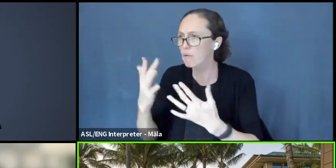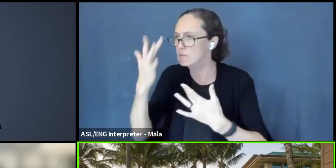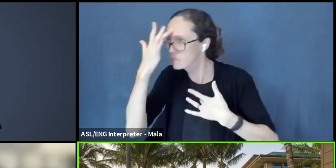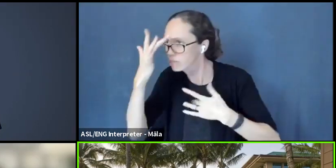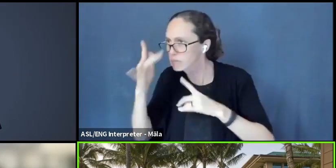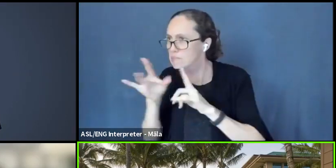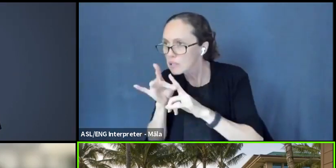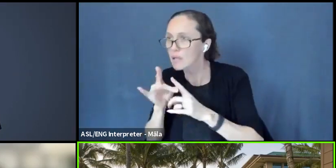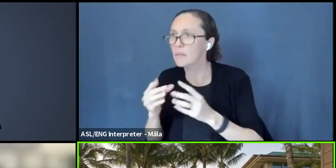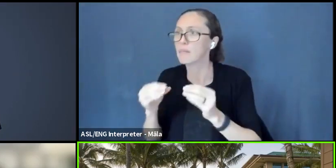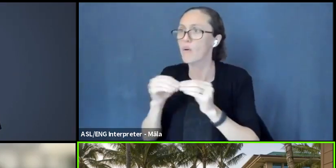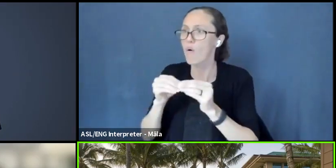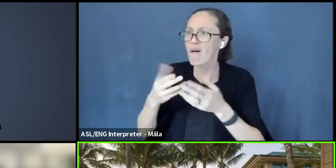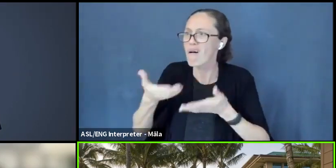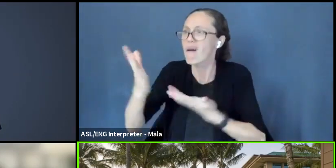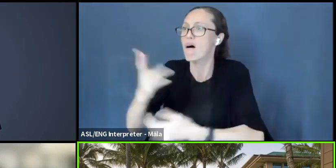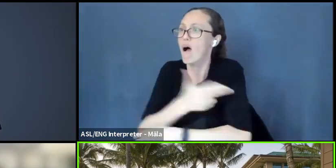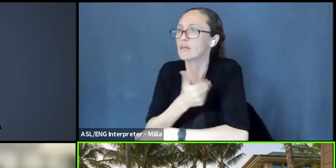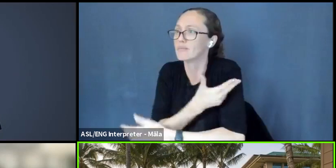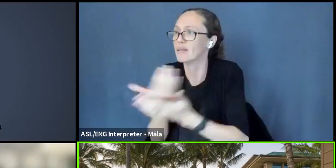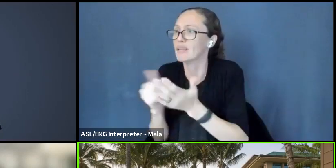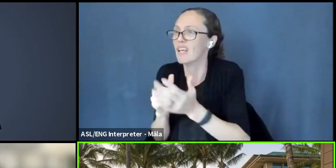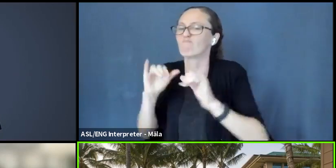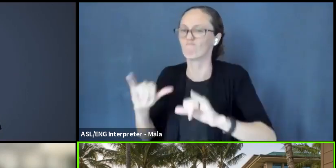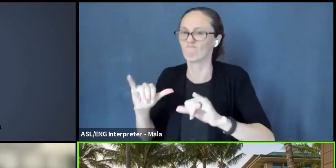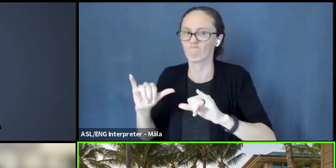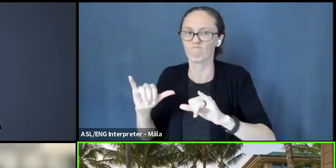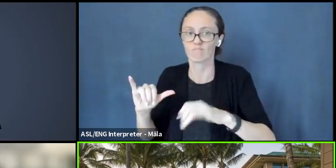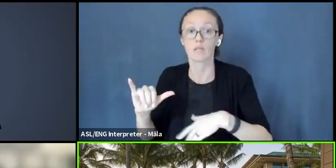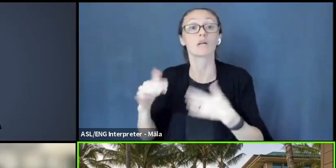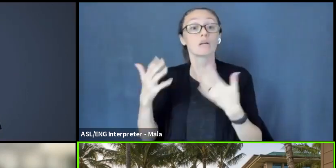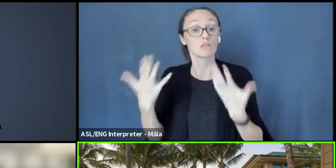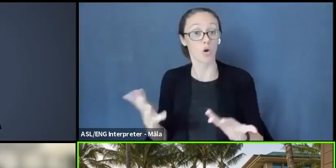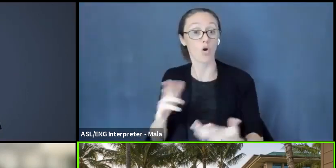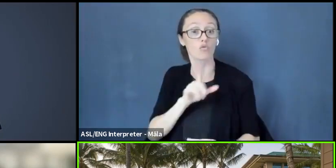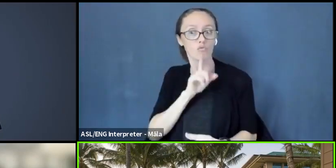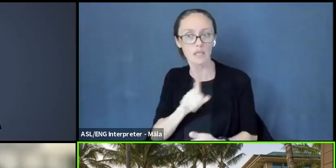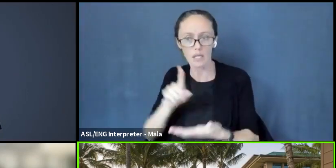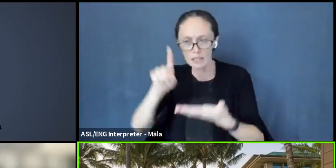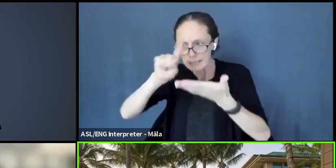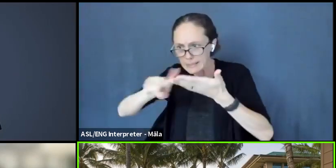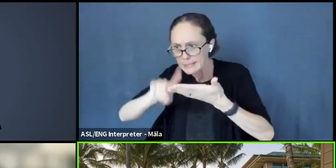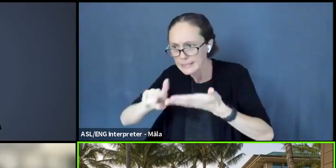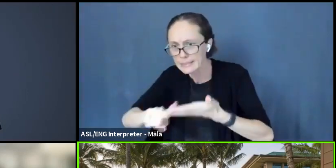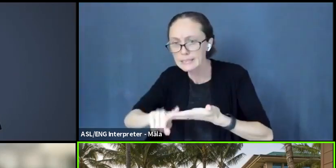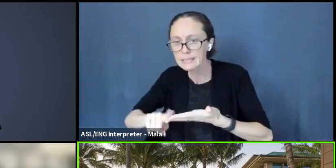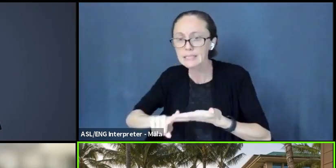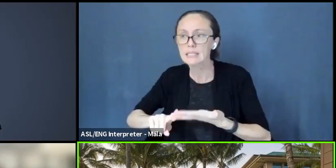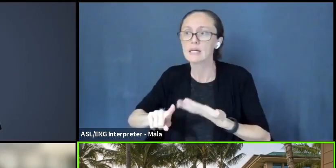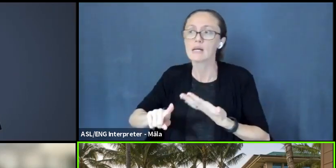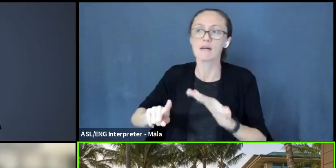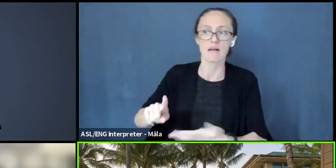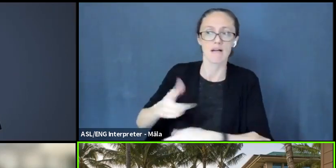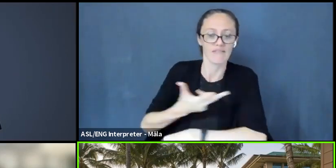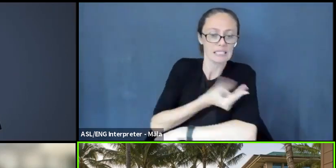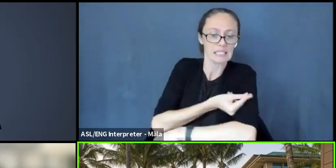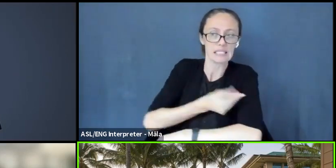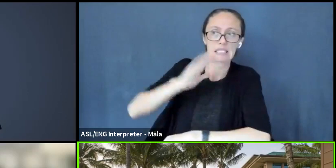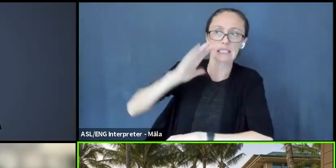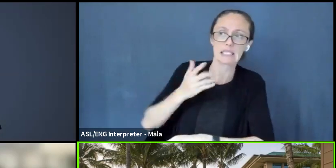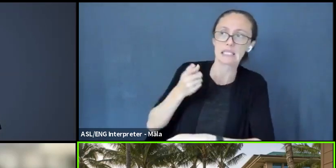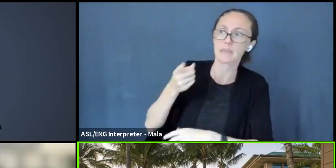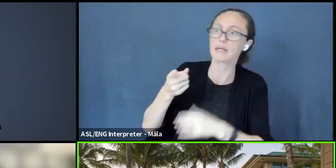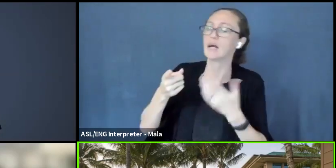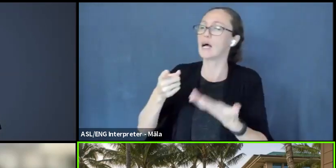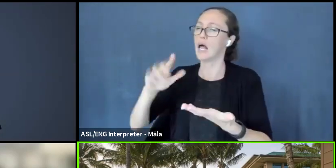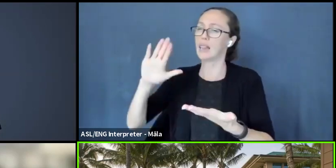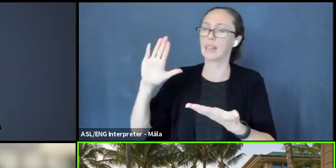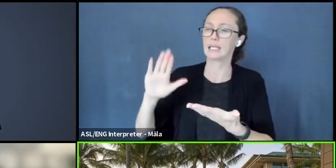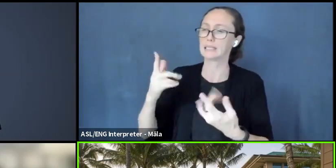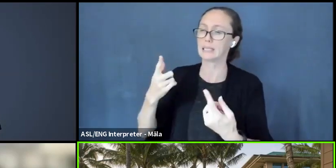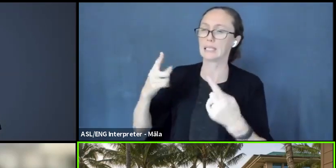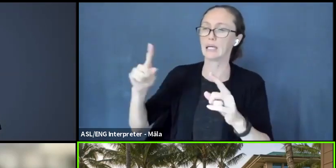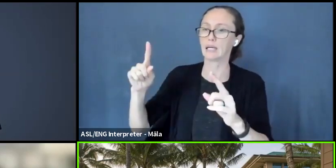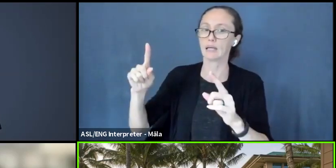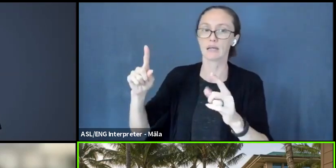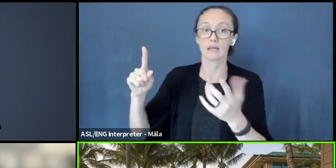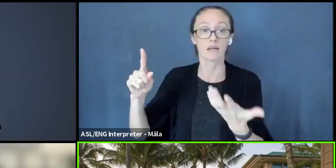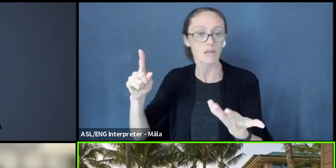So again, outcome of looking at reduced efficacy of the vaccine is looking either at hospitalizations